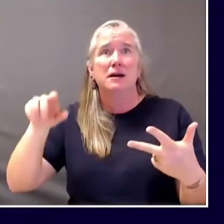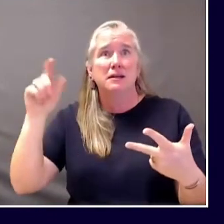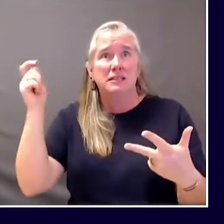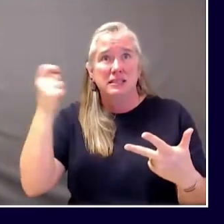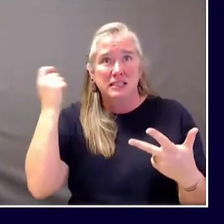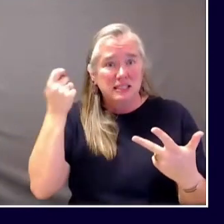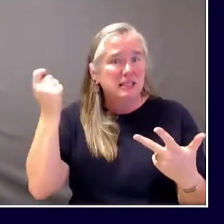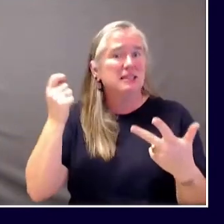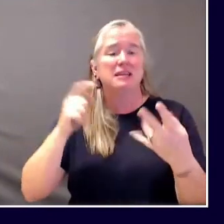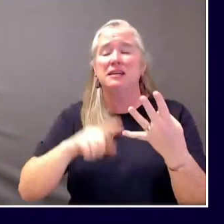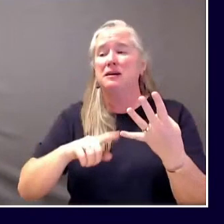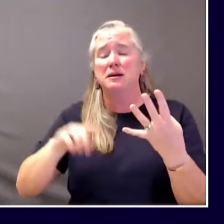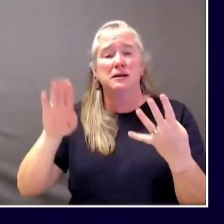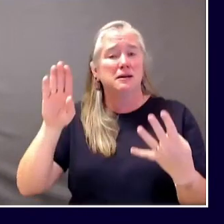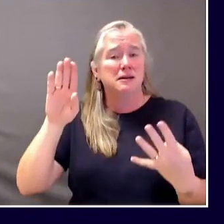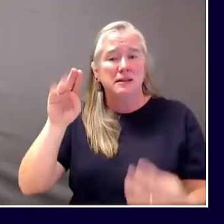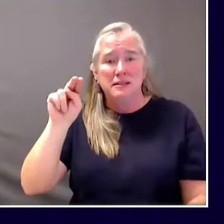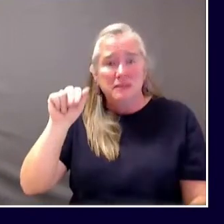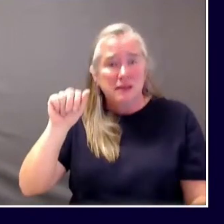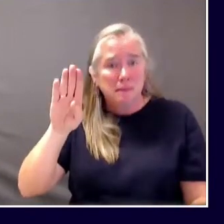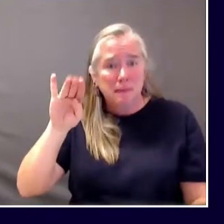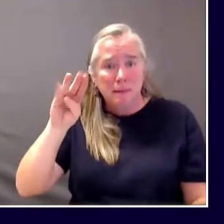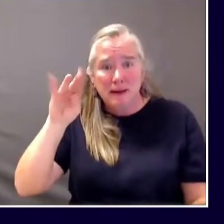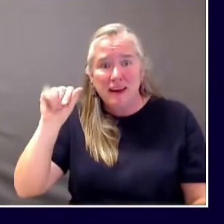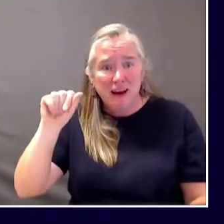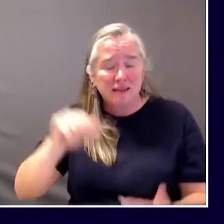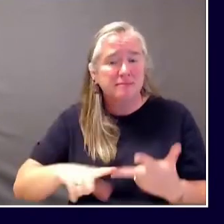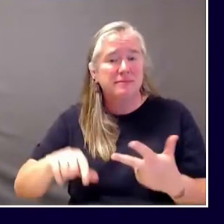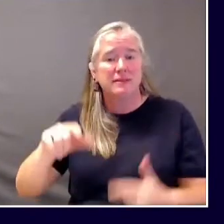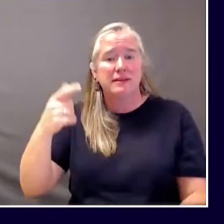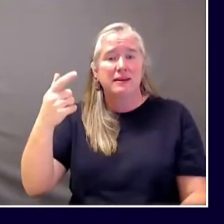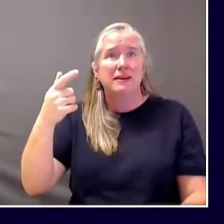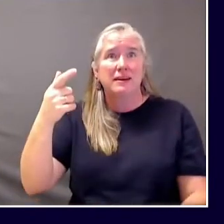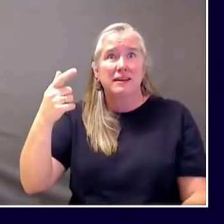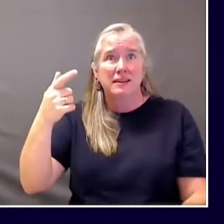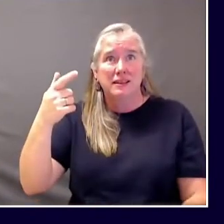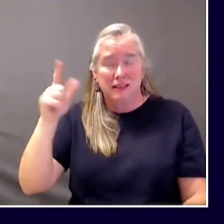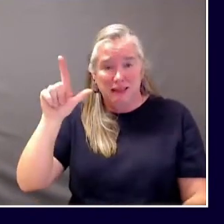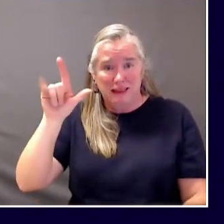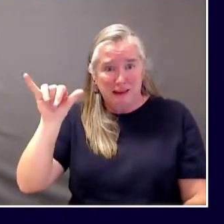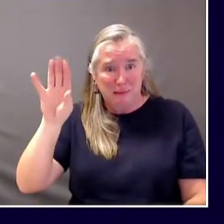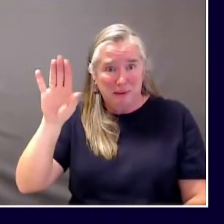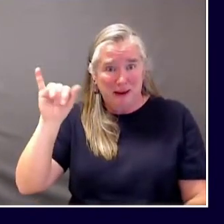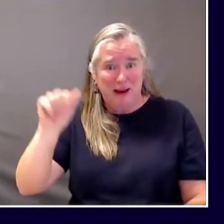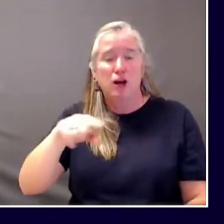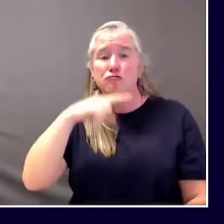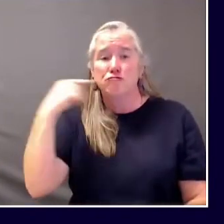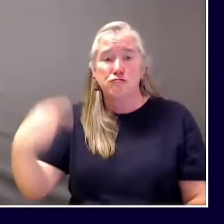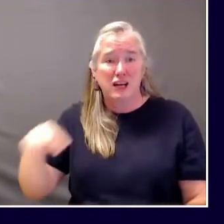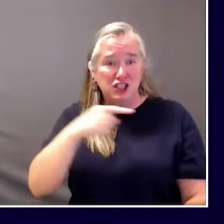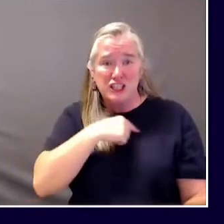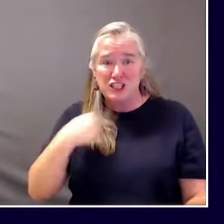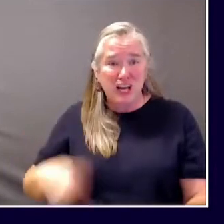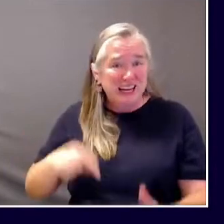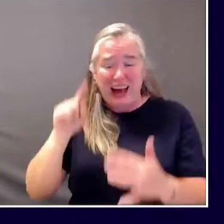nam meeting the media Gambia